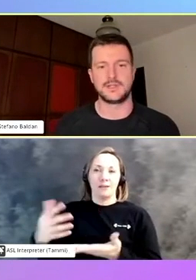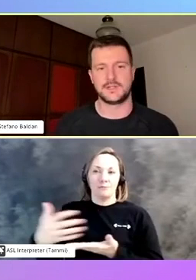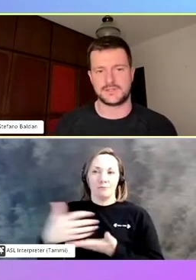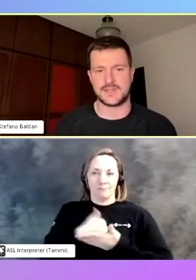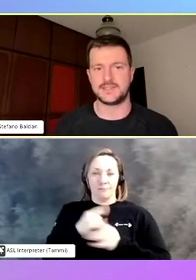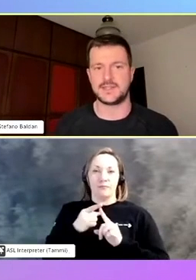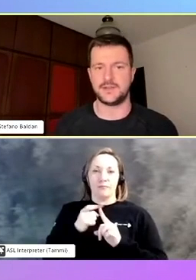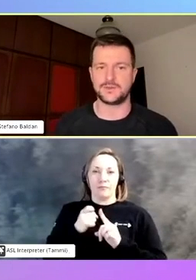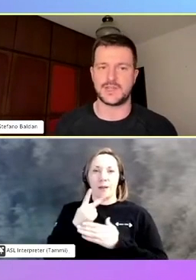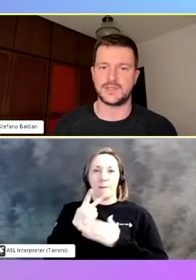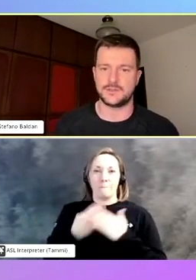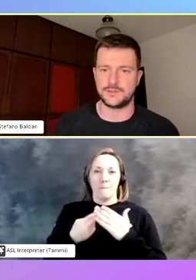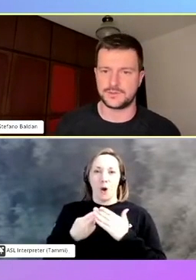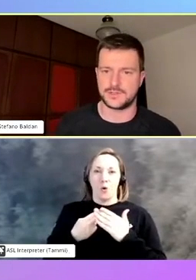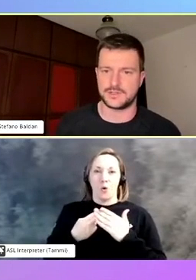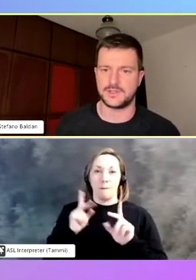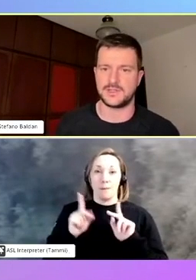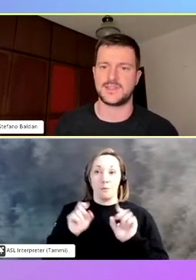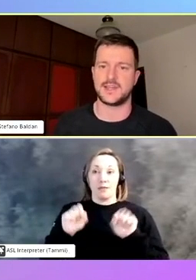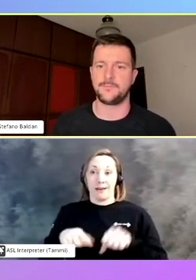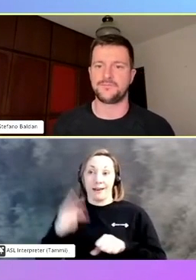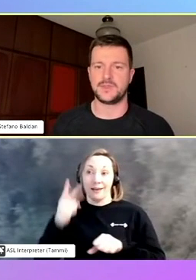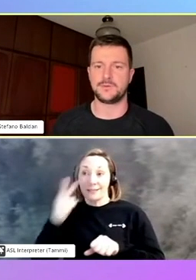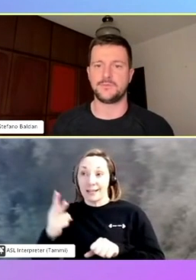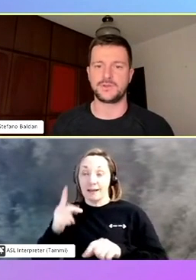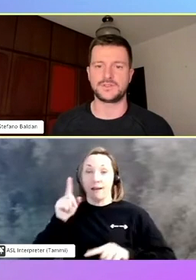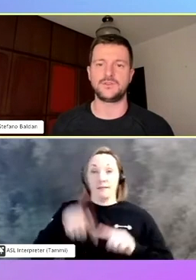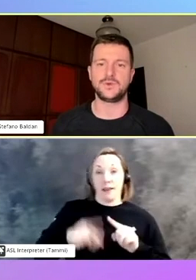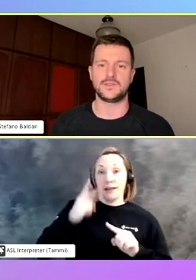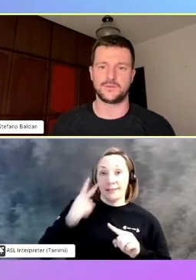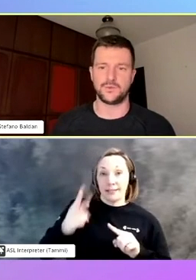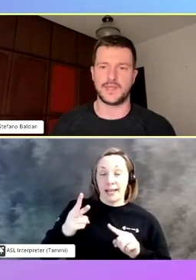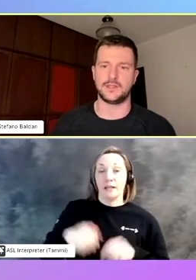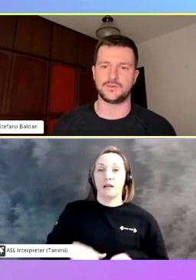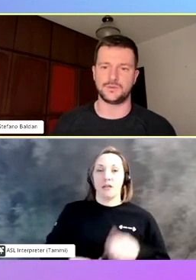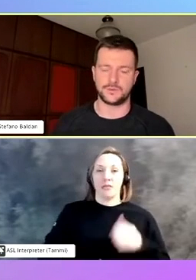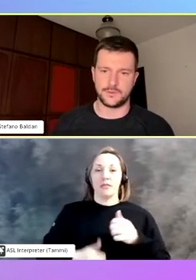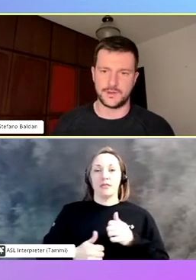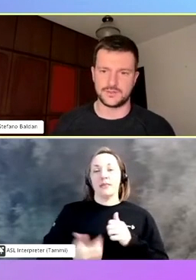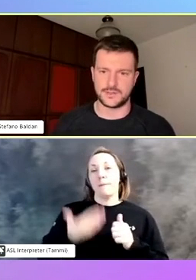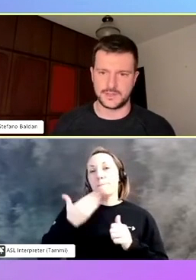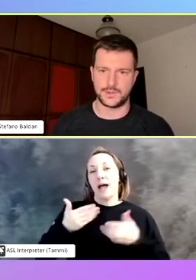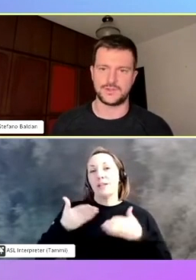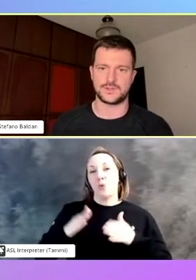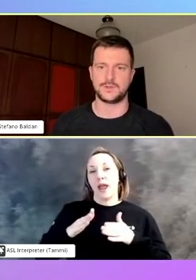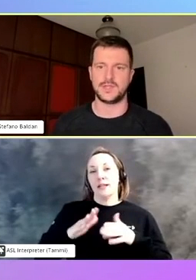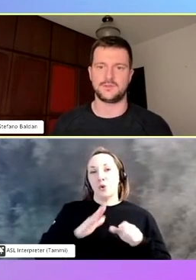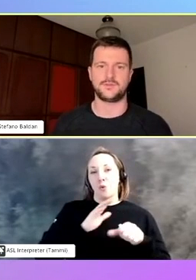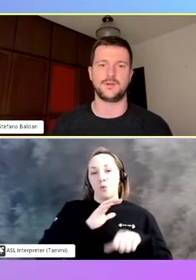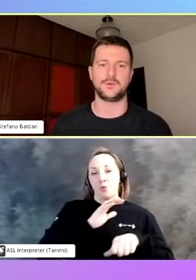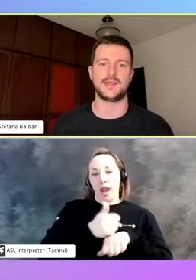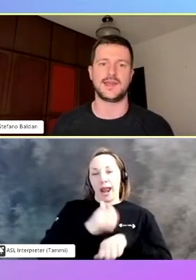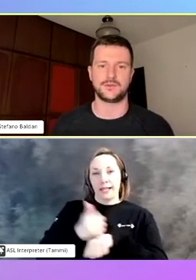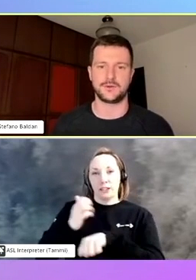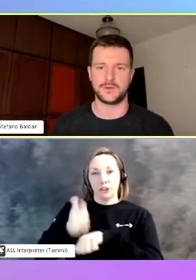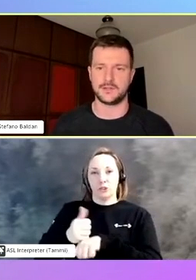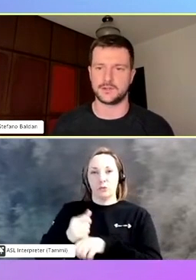miro.com/accessibility., we understand there's other